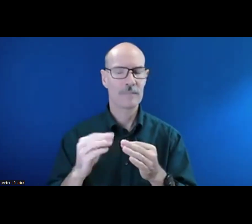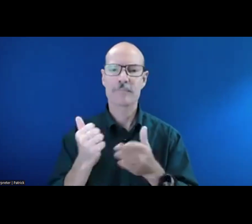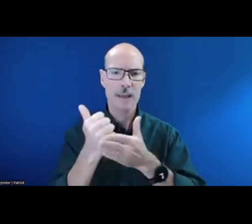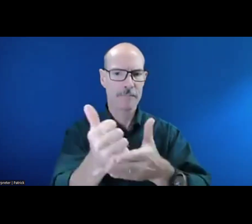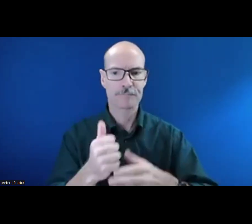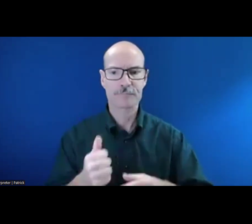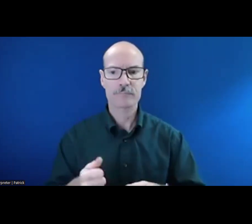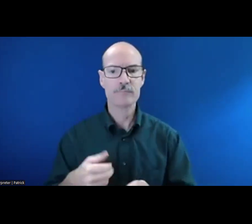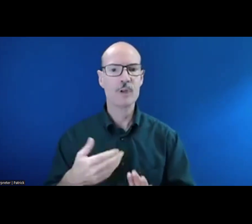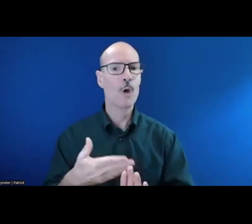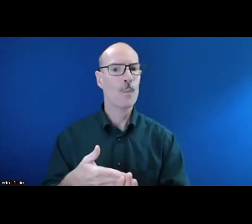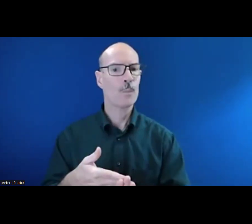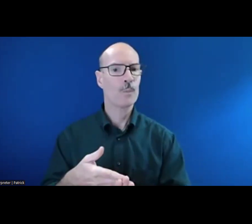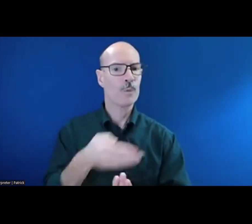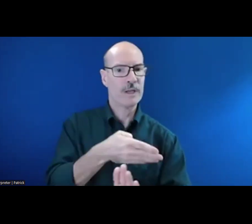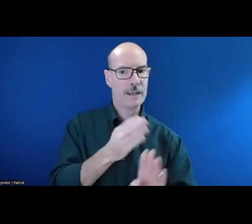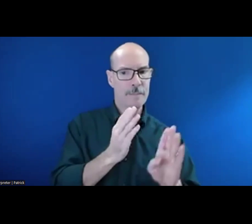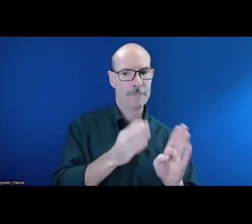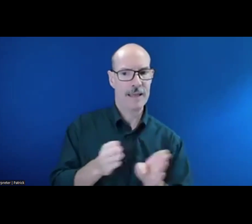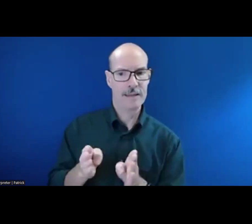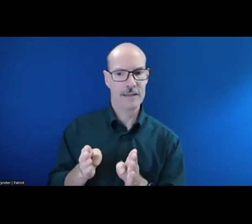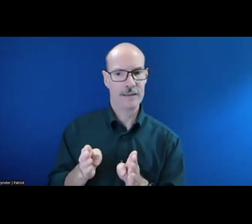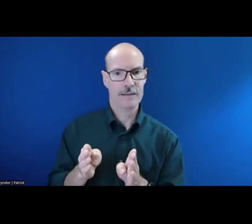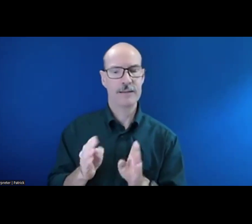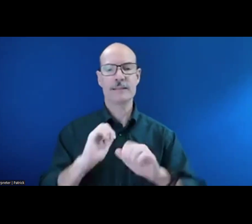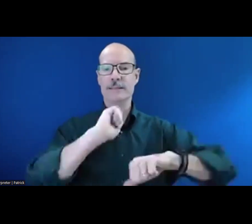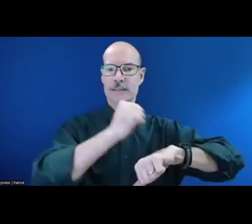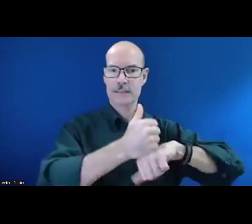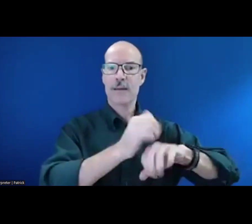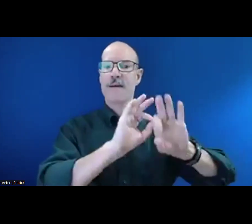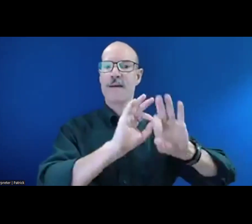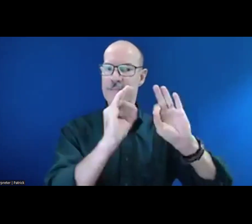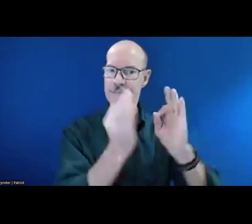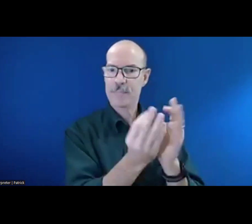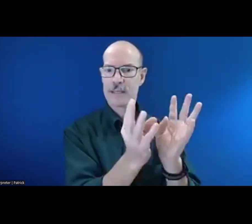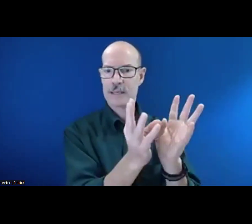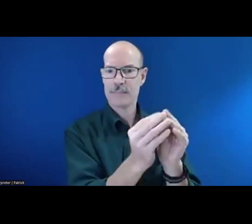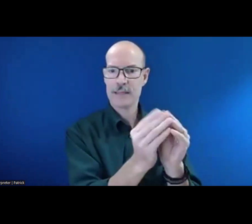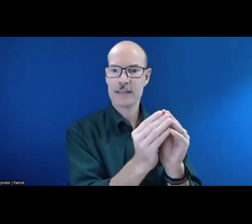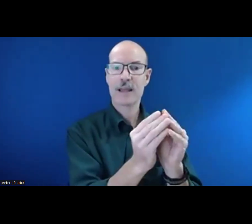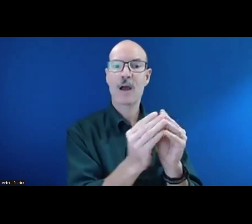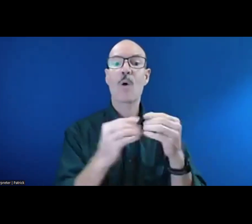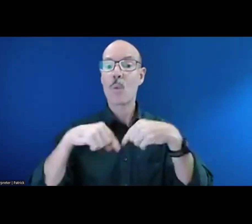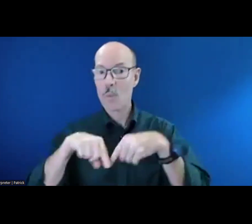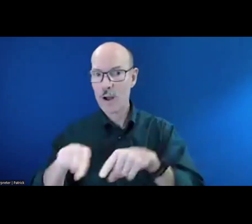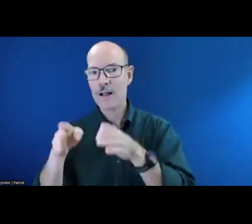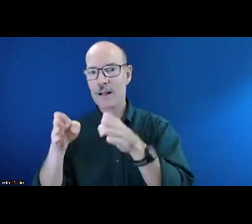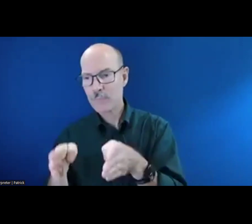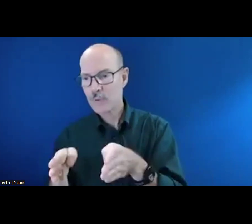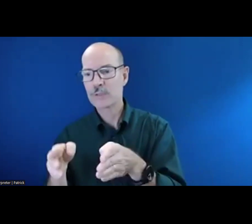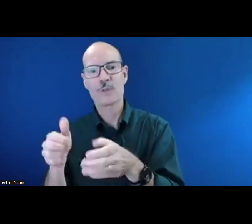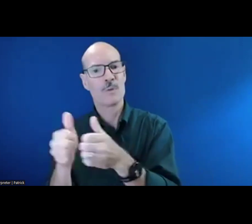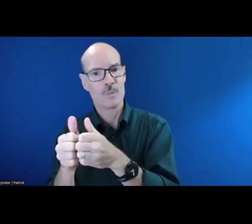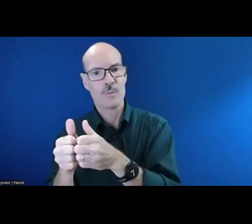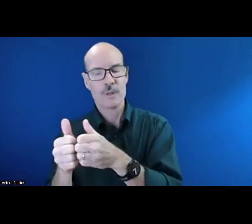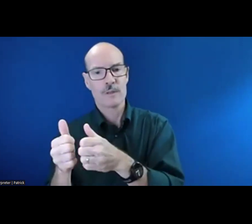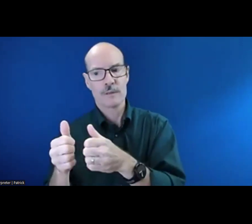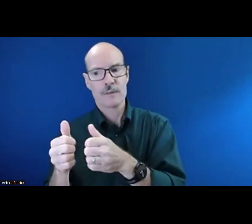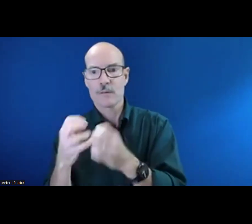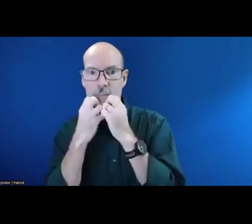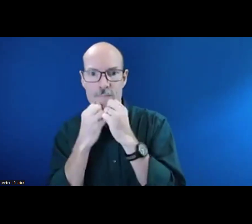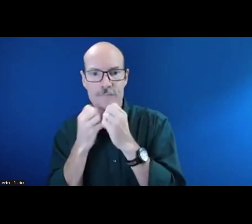Someone noted that "Preplanning, having a family meeting with your loved one while they're still able to care for themselves and asking them what they want."